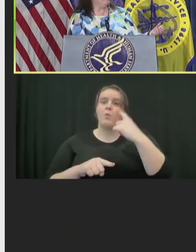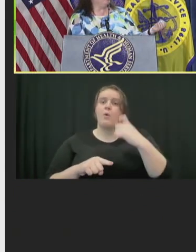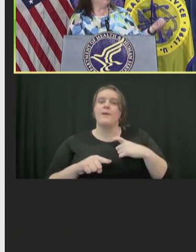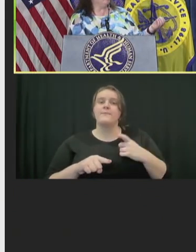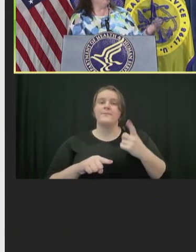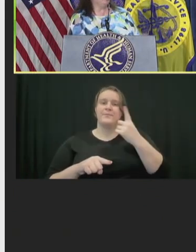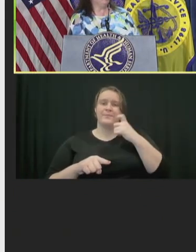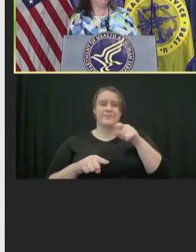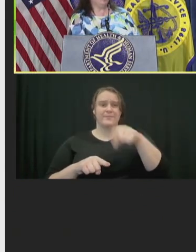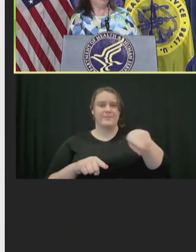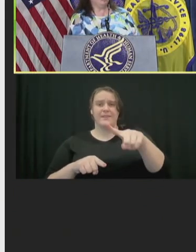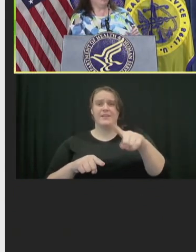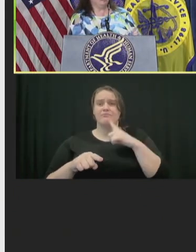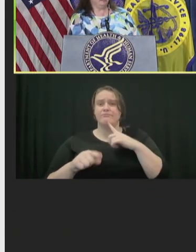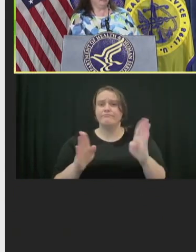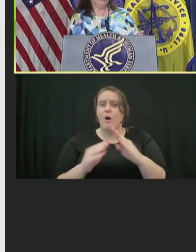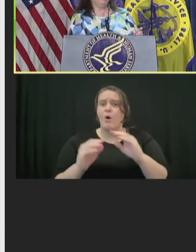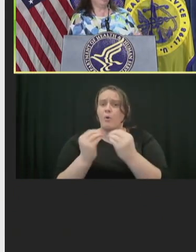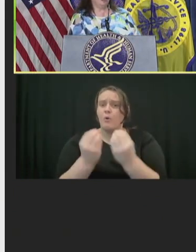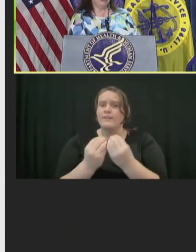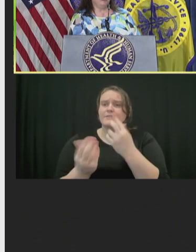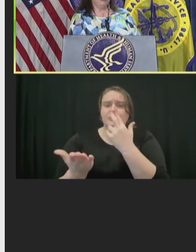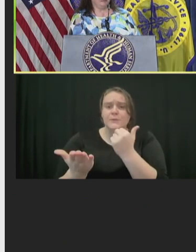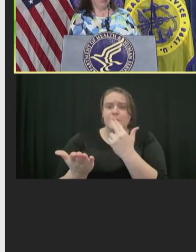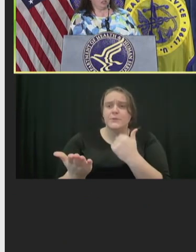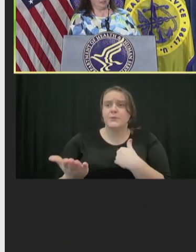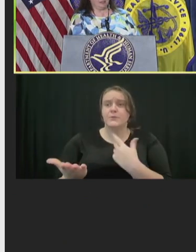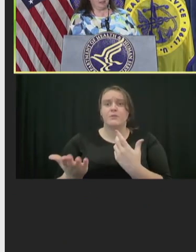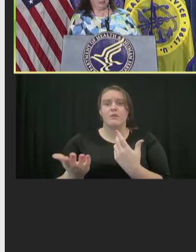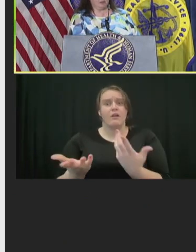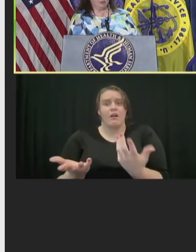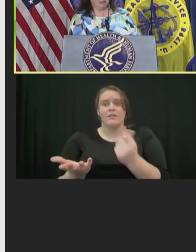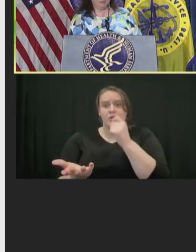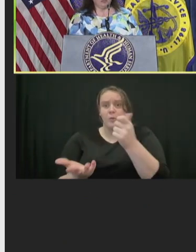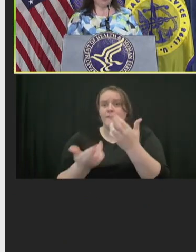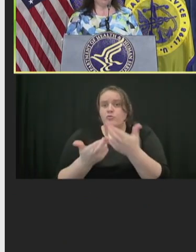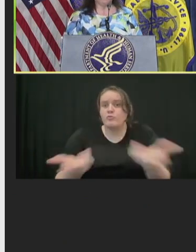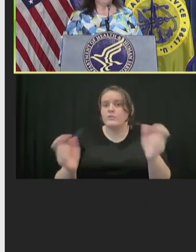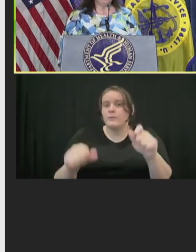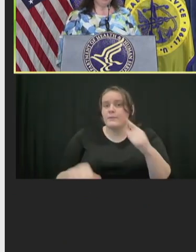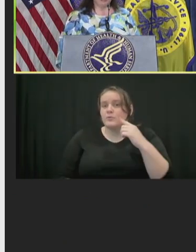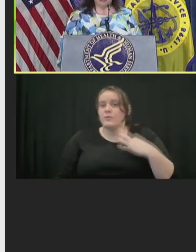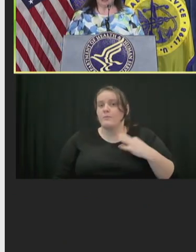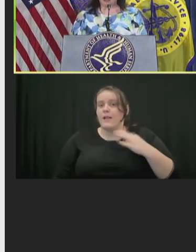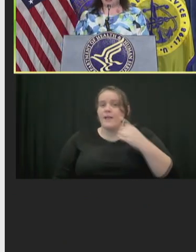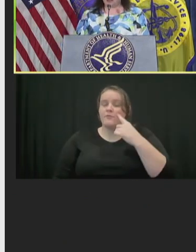when we're trying to reach those really targeted populations and those community organizations that